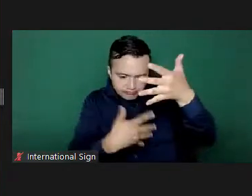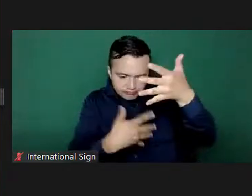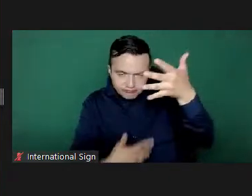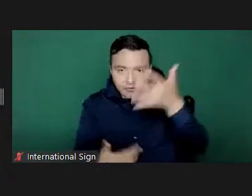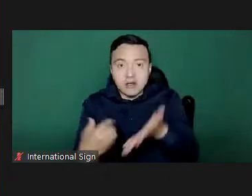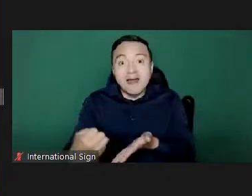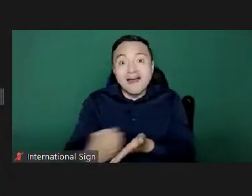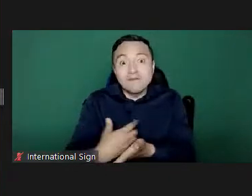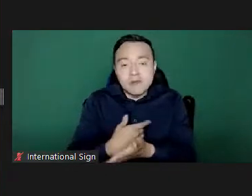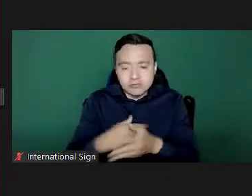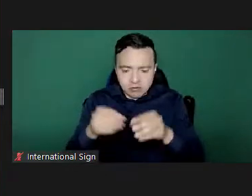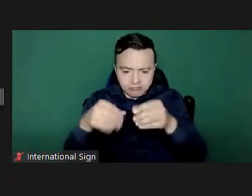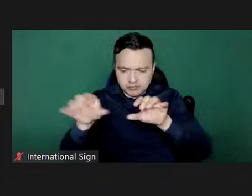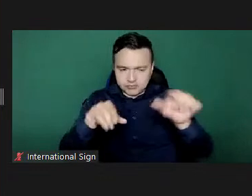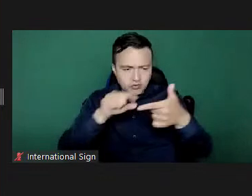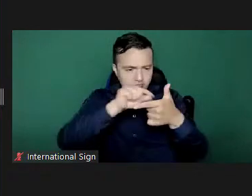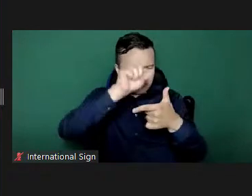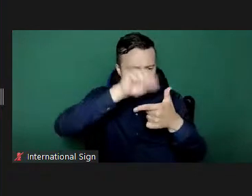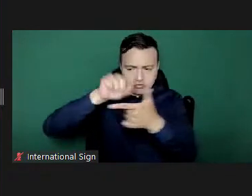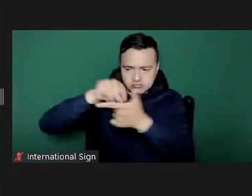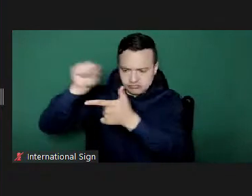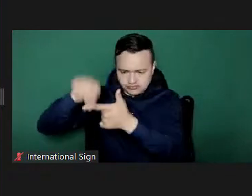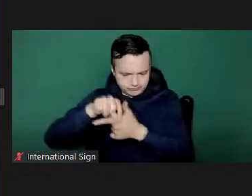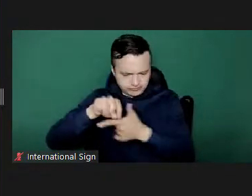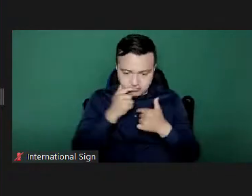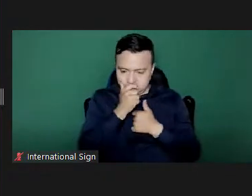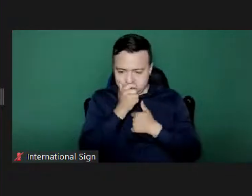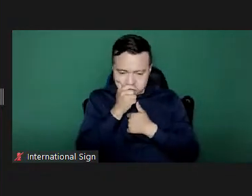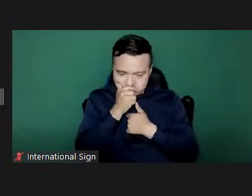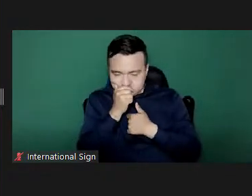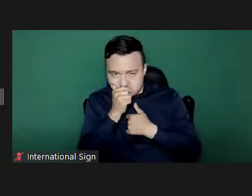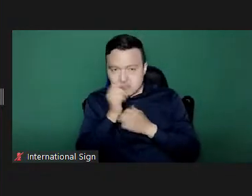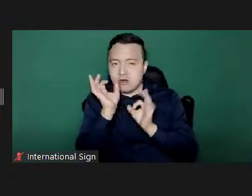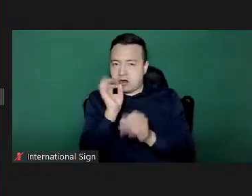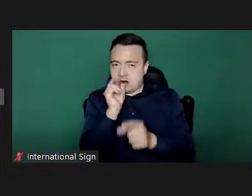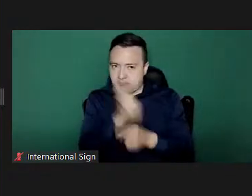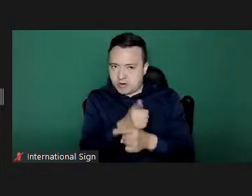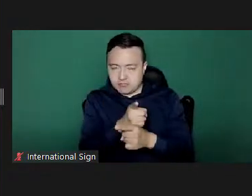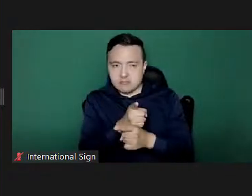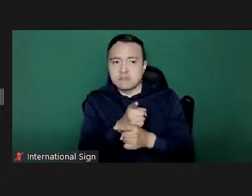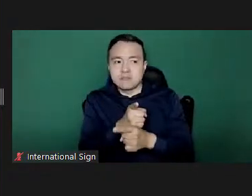Next. Financing and Human Resources are also a critical part of